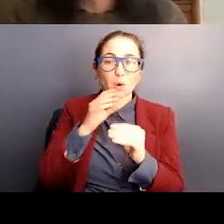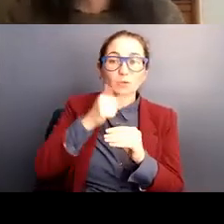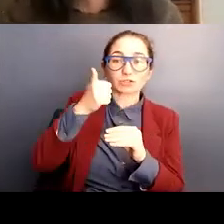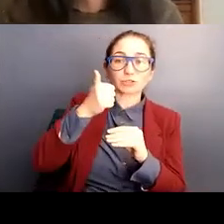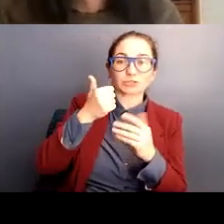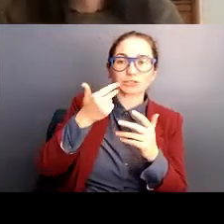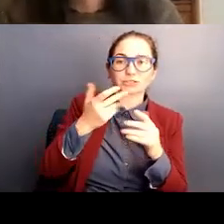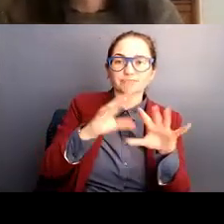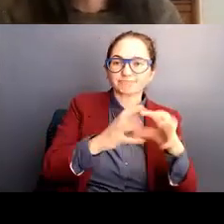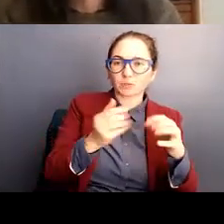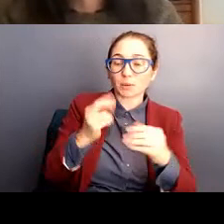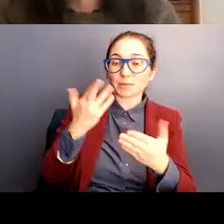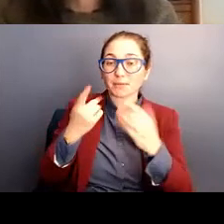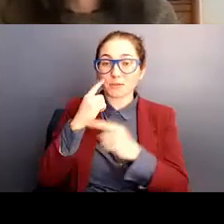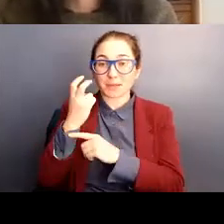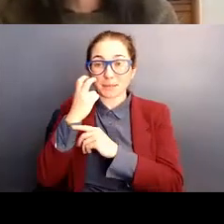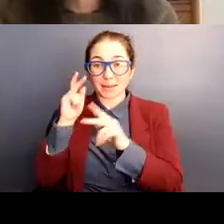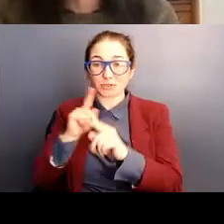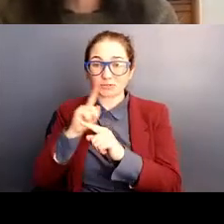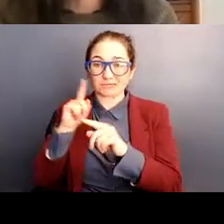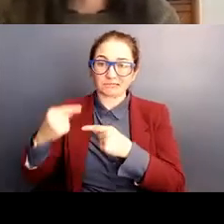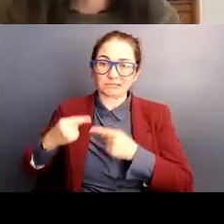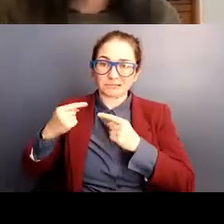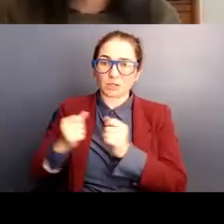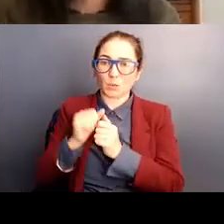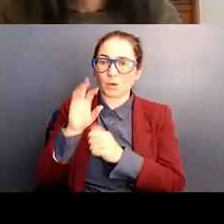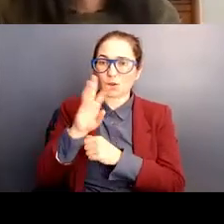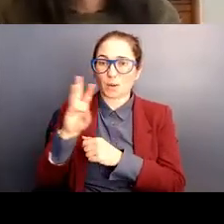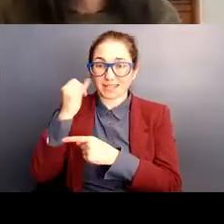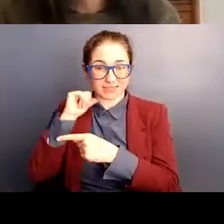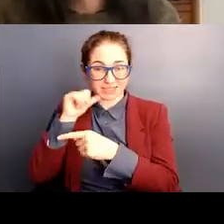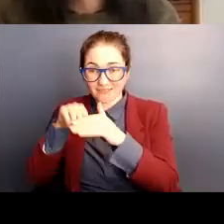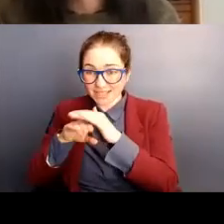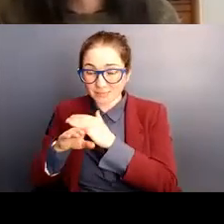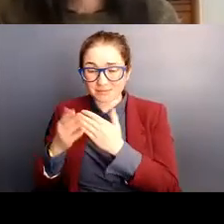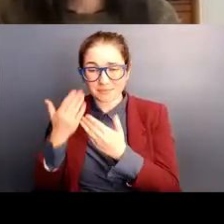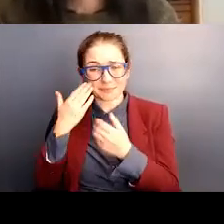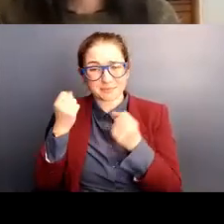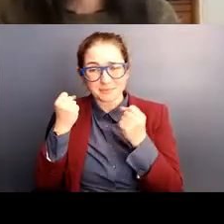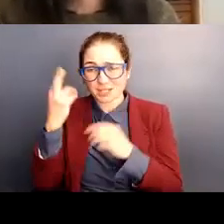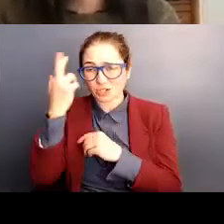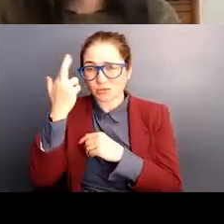blind person who's struggling with your website that's not accessible. Or for so many other reasons. Having that phone number is